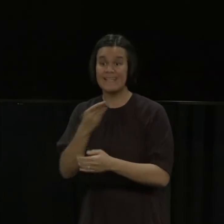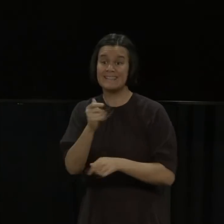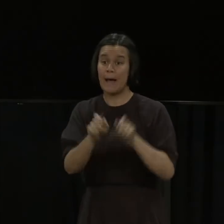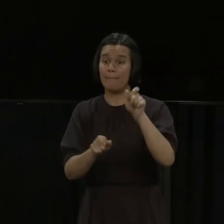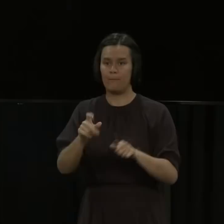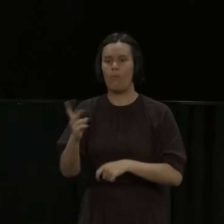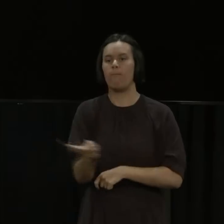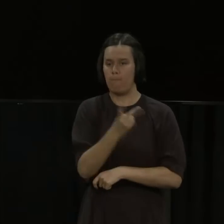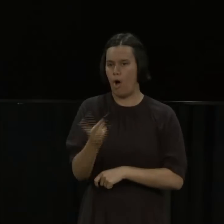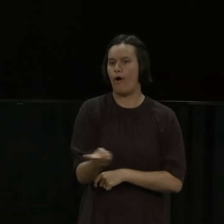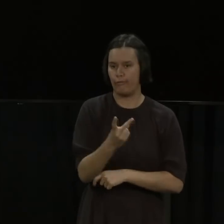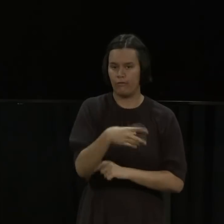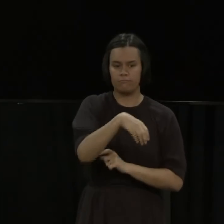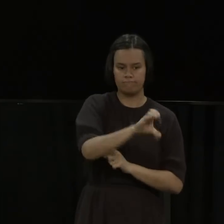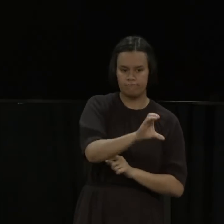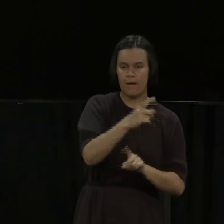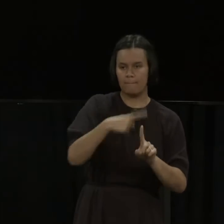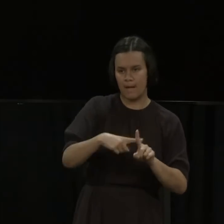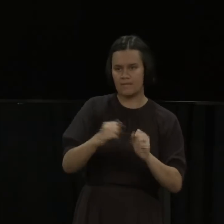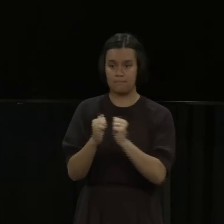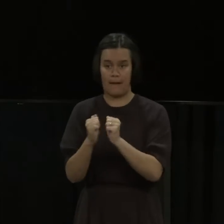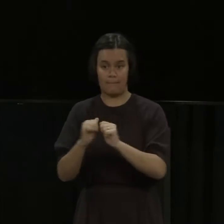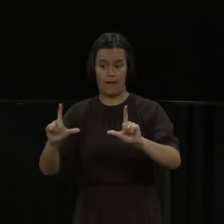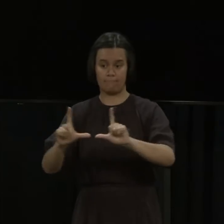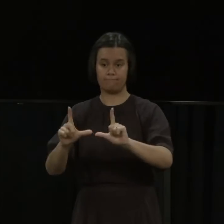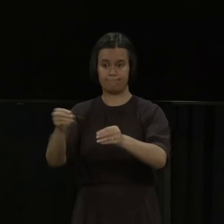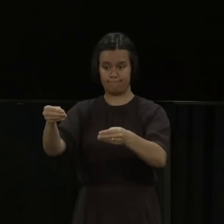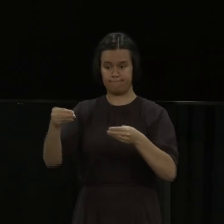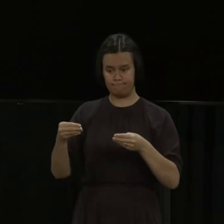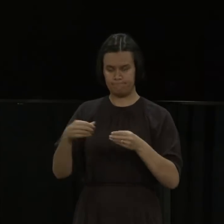people have downloaded an international vaccine certificate. As a bit of overlap between